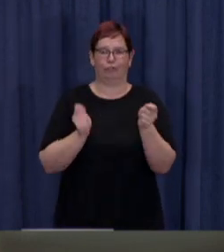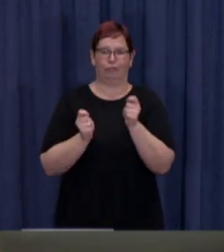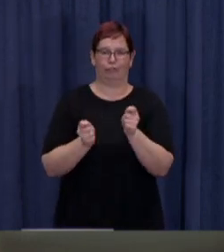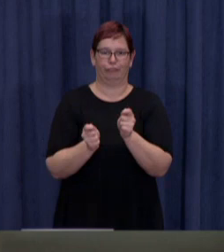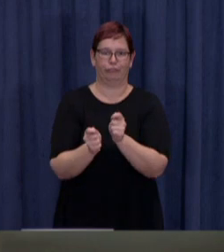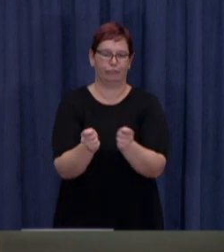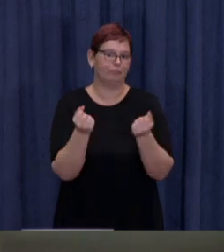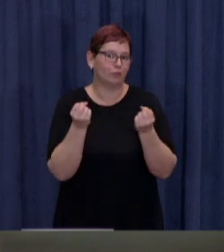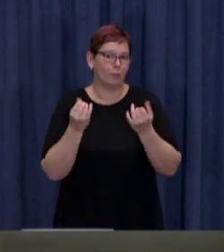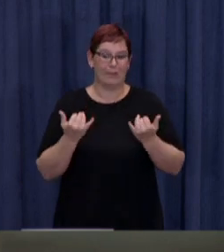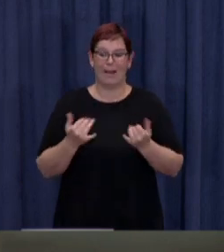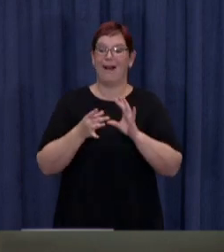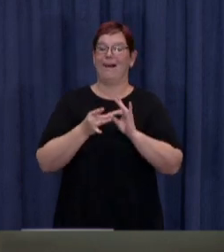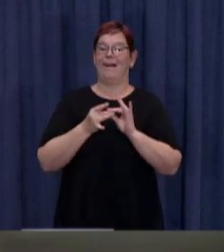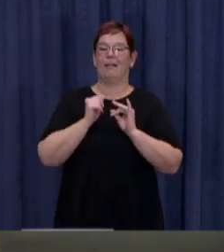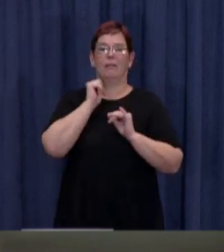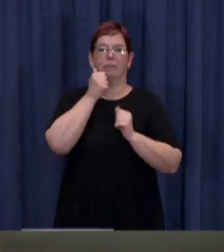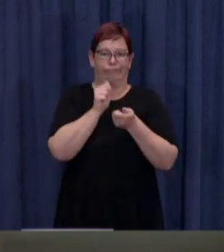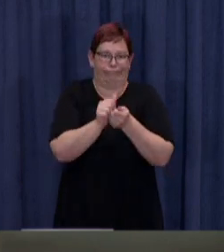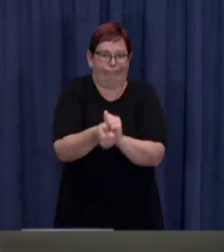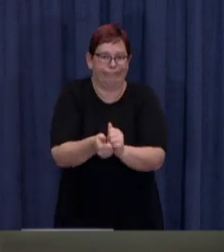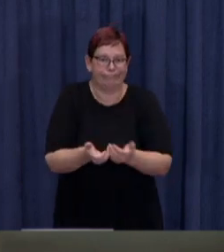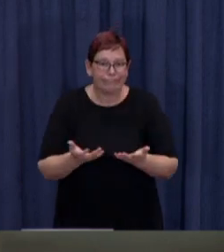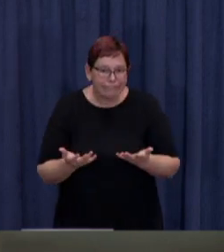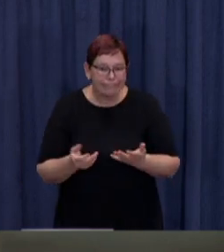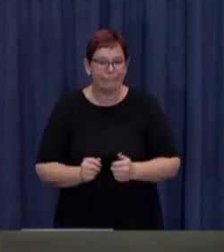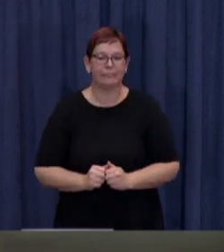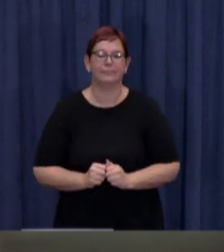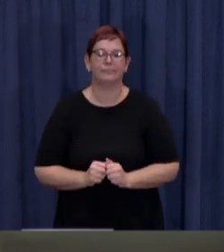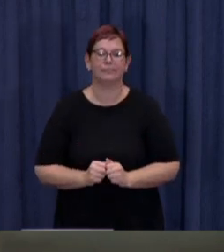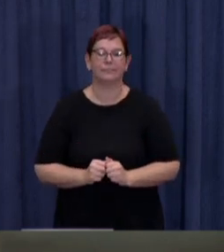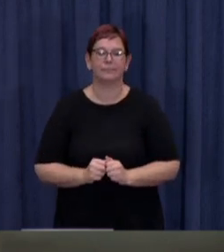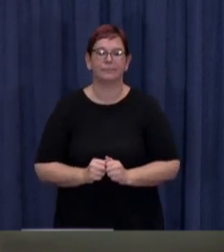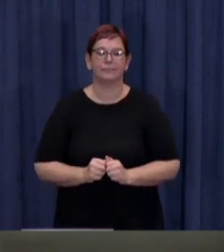with the declaration like this you said you don't know when the last